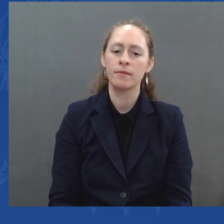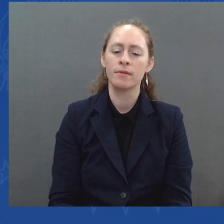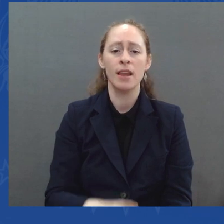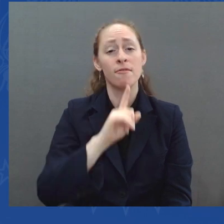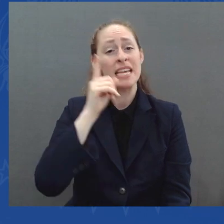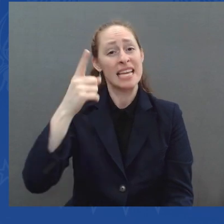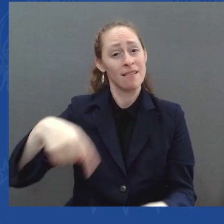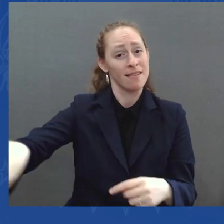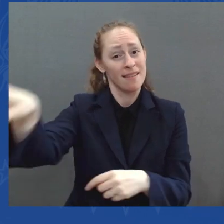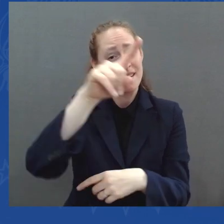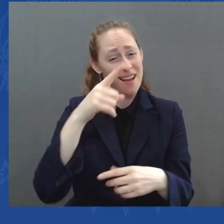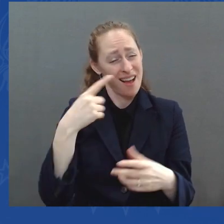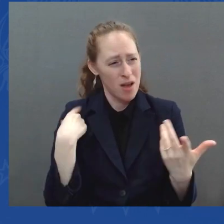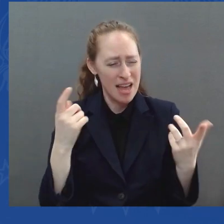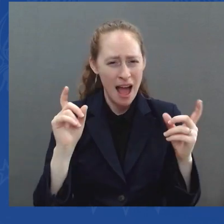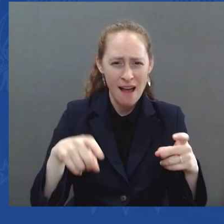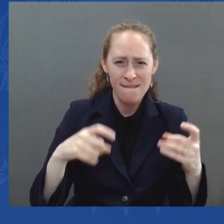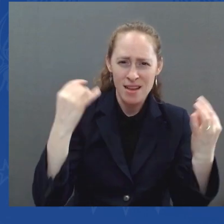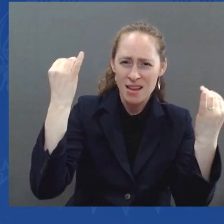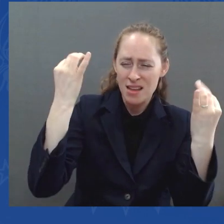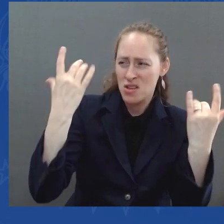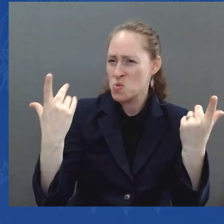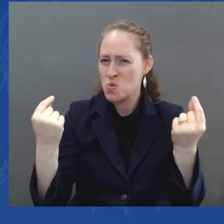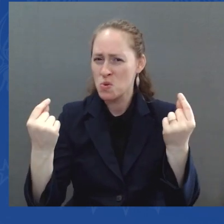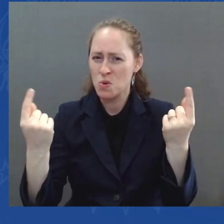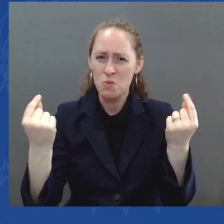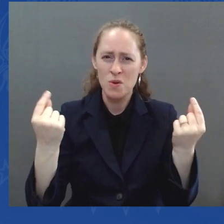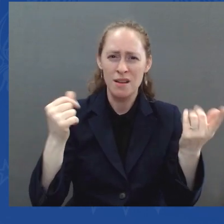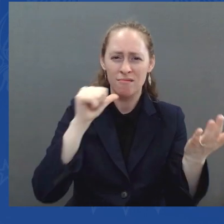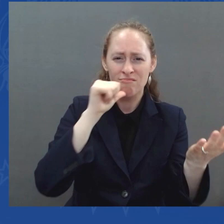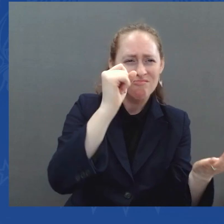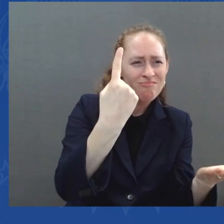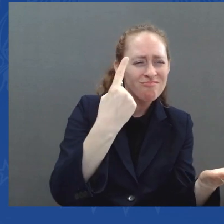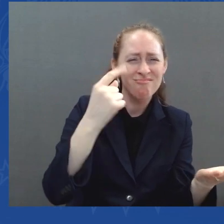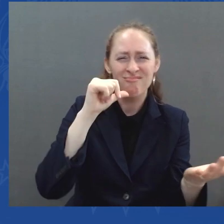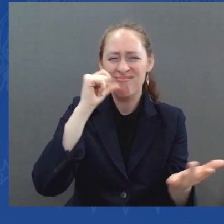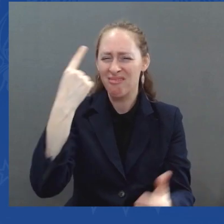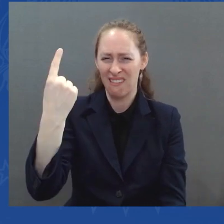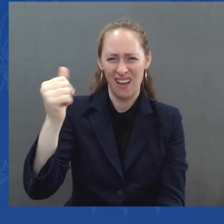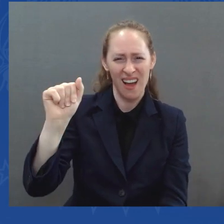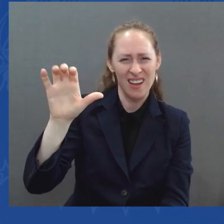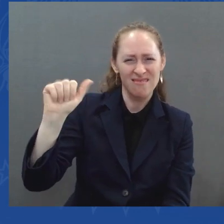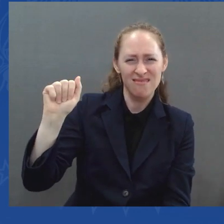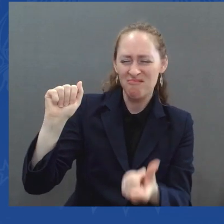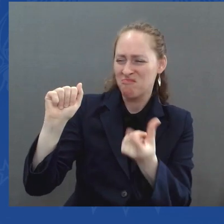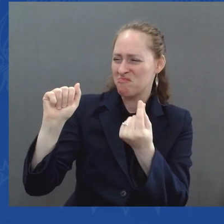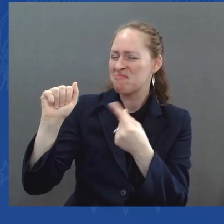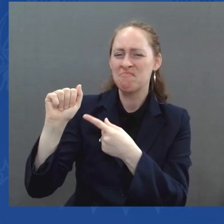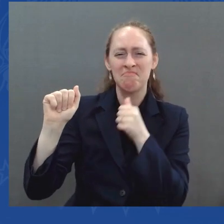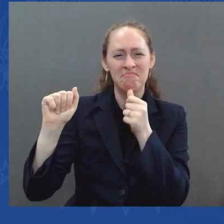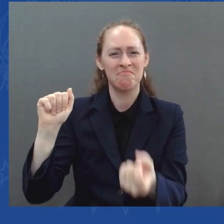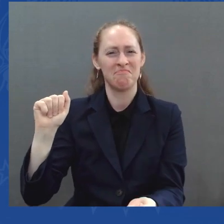a lot of folks, including many who had initially opposed healthcare reform, came around.